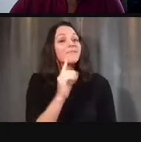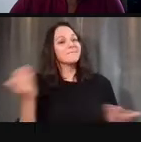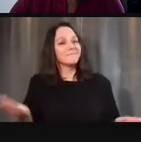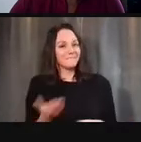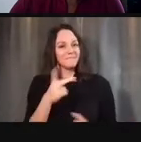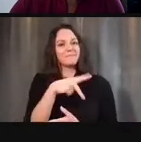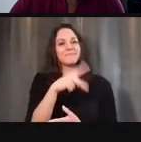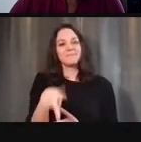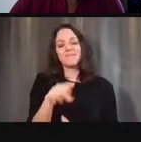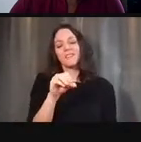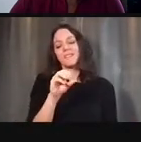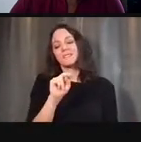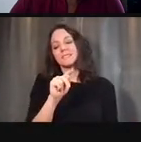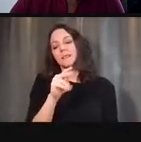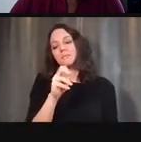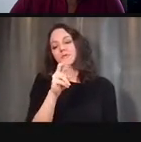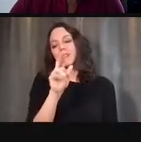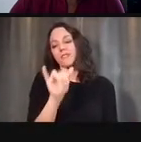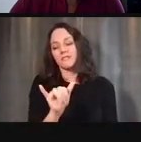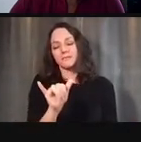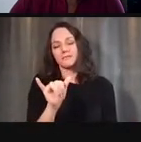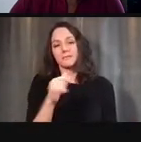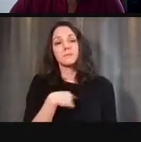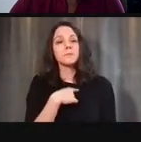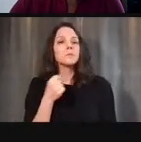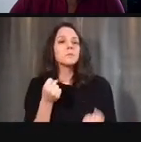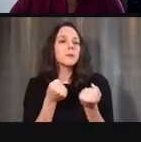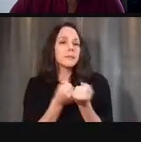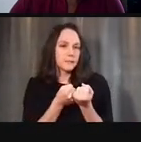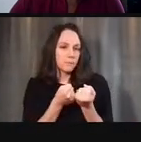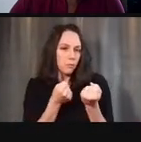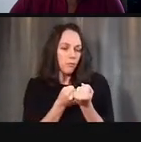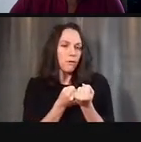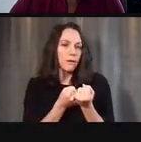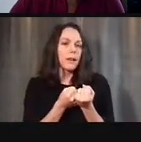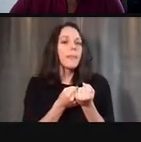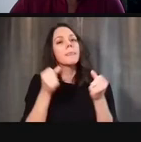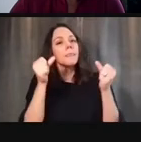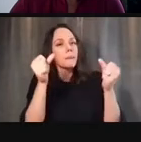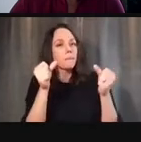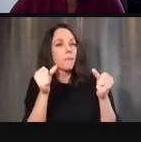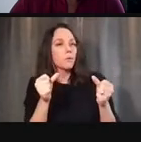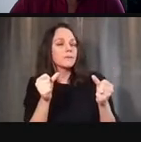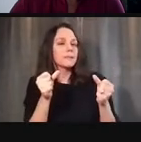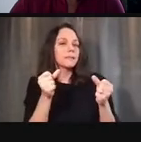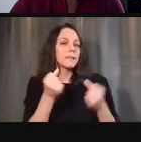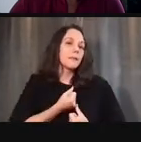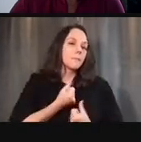And so we support the posting of the poems and the curating of poets